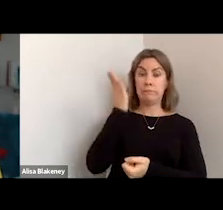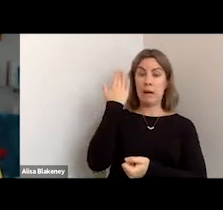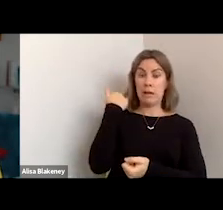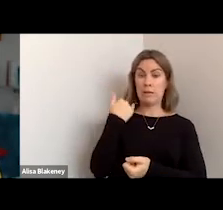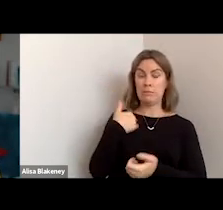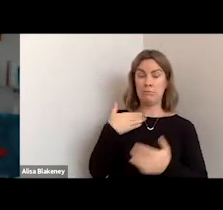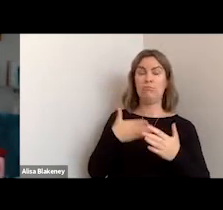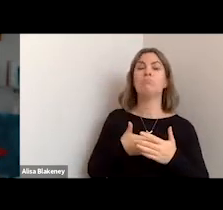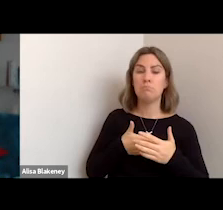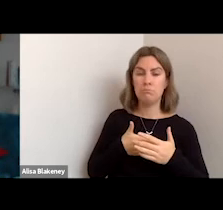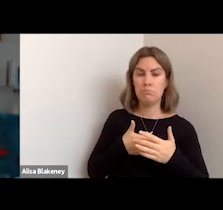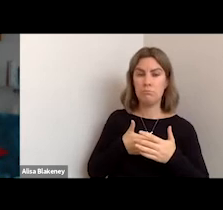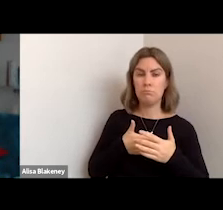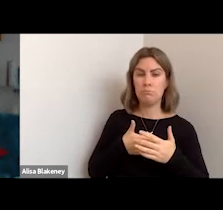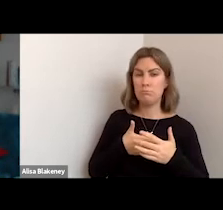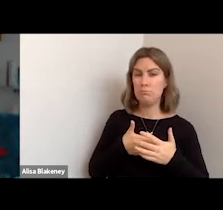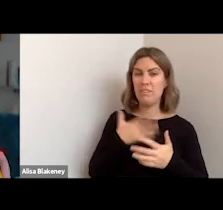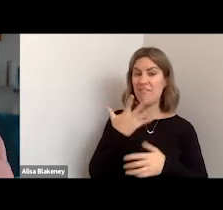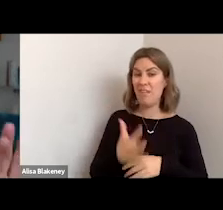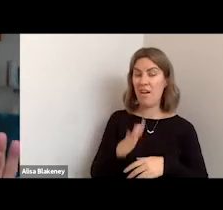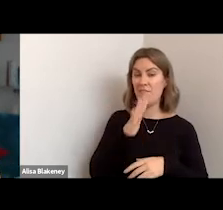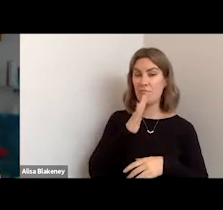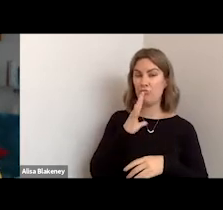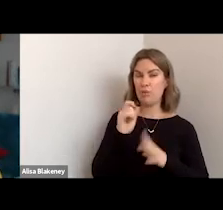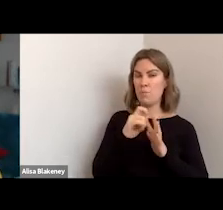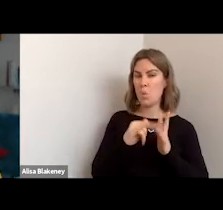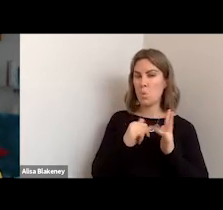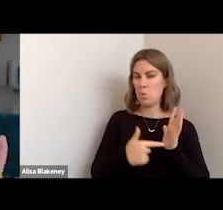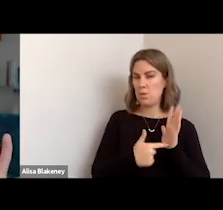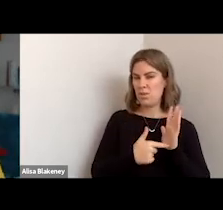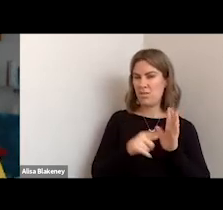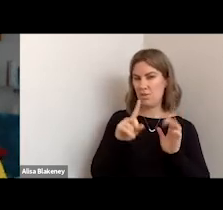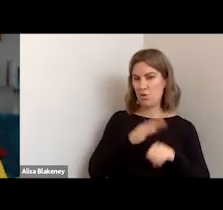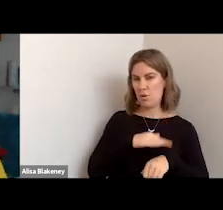posts at a time as well, we now have a policy of downloading the